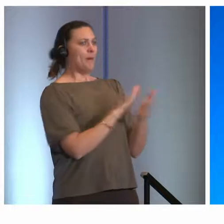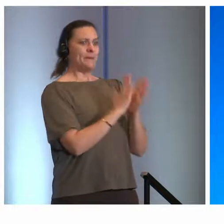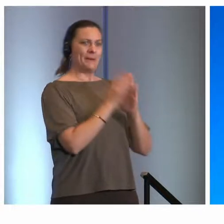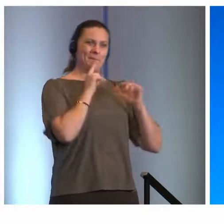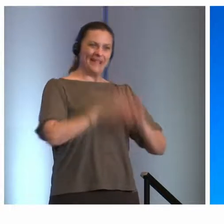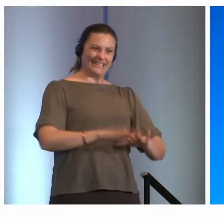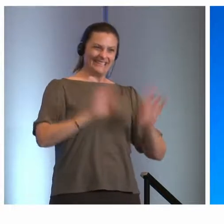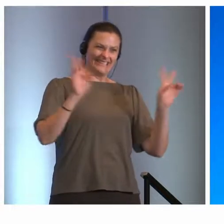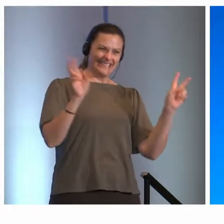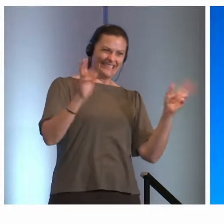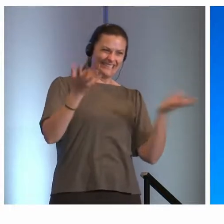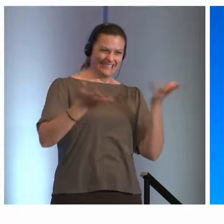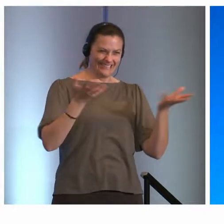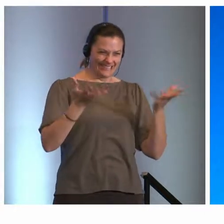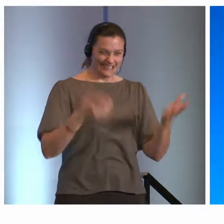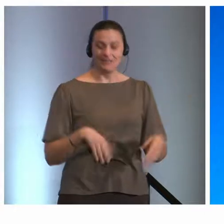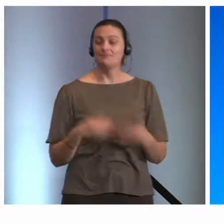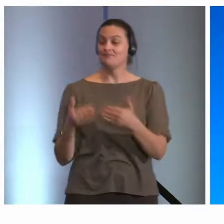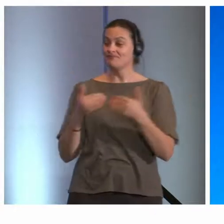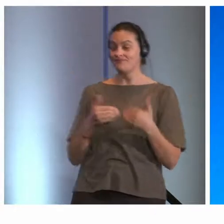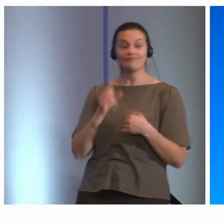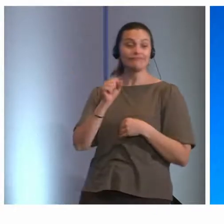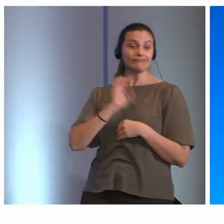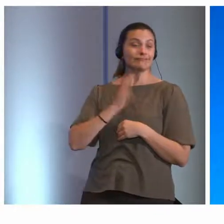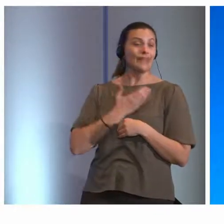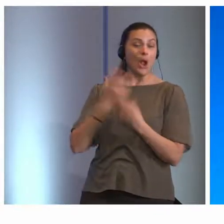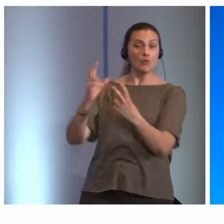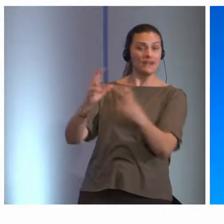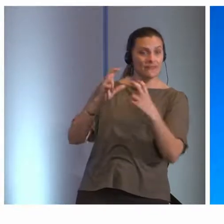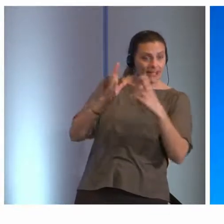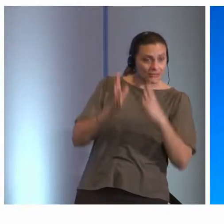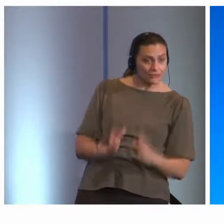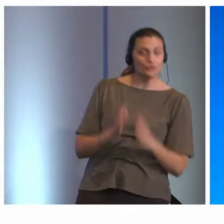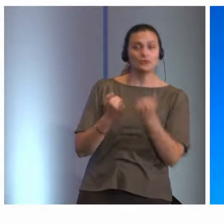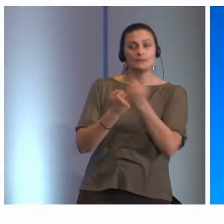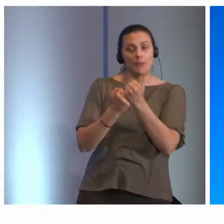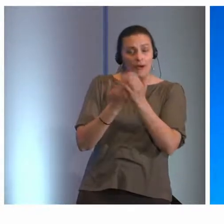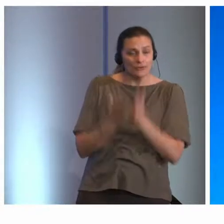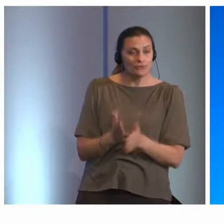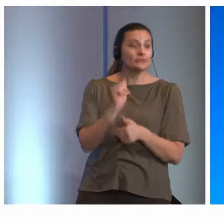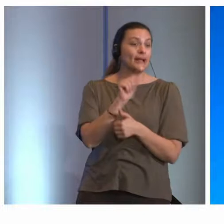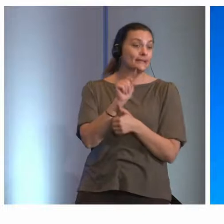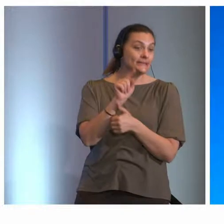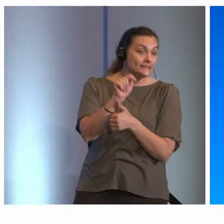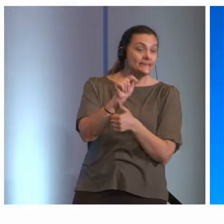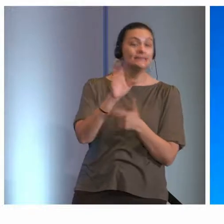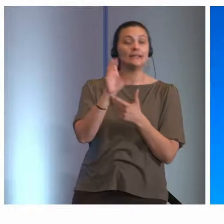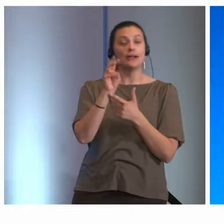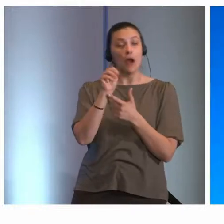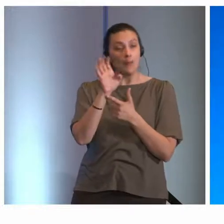know, this time. -- Tari Hartman Squire: Yeah, and through the -- the investors that we have, the